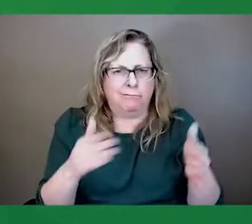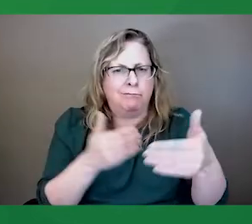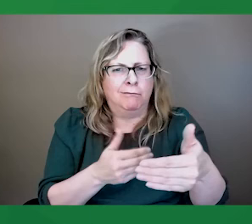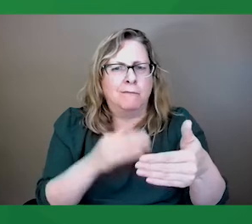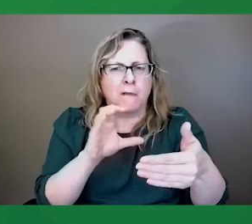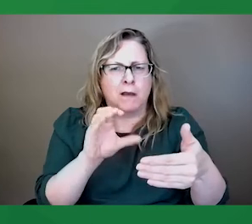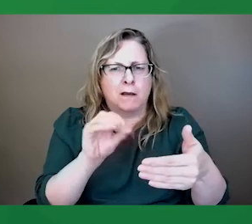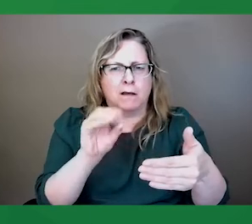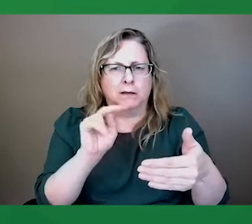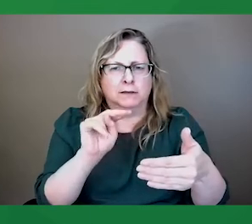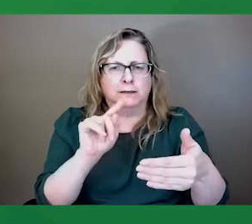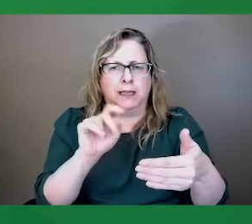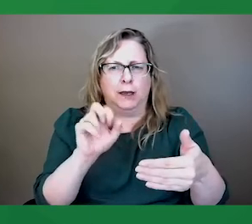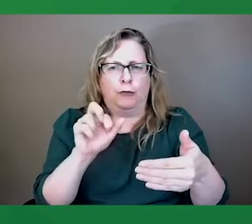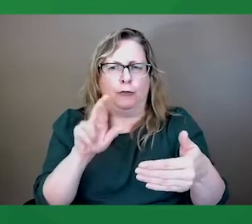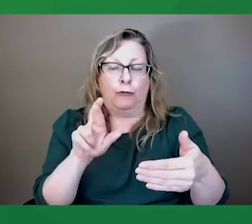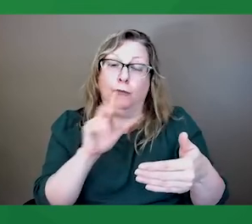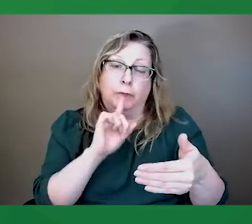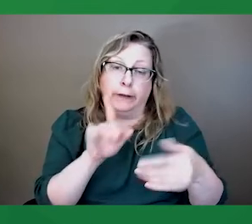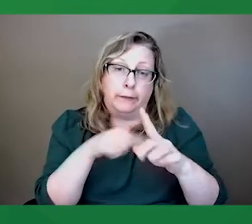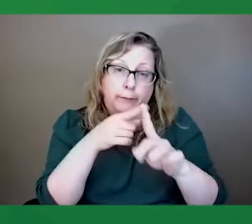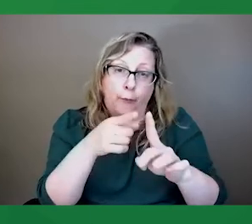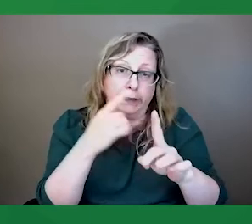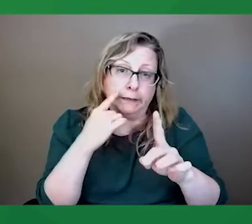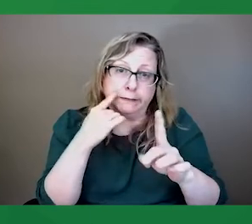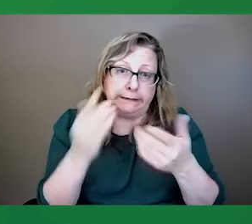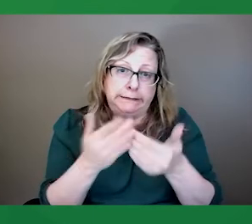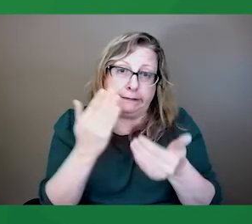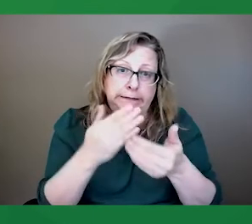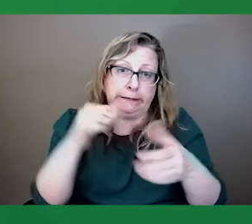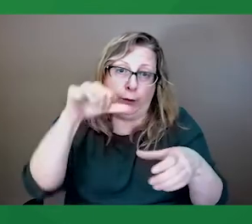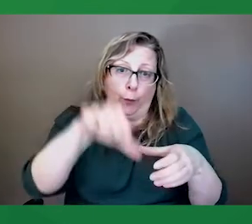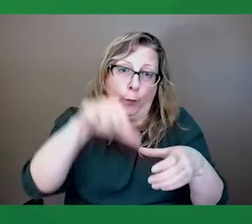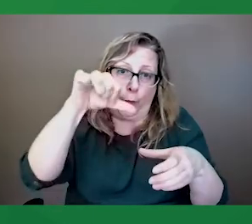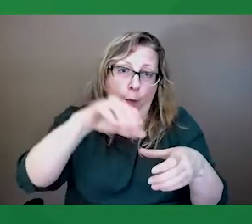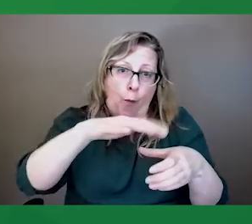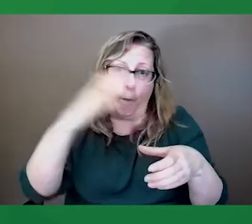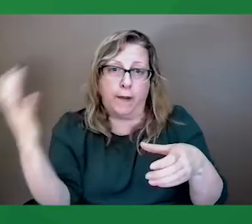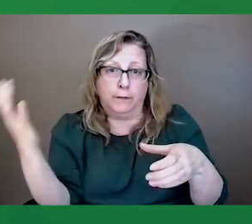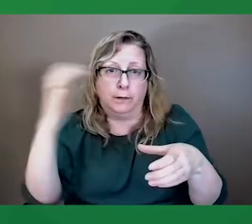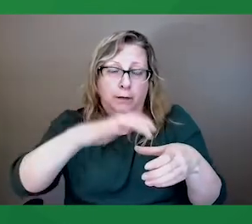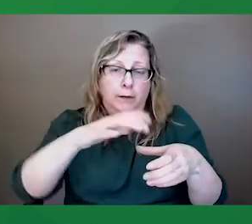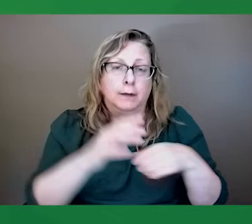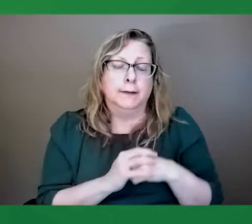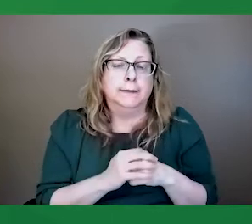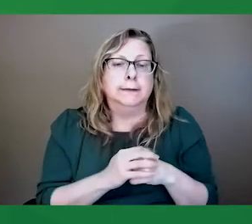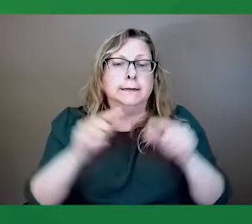It's basically a container that is very easy to open. It's got a button in the very center